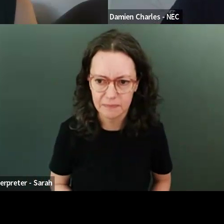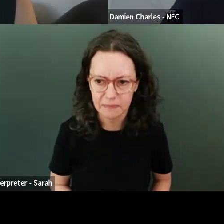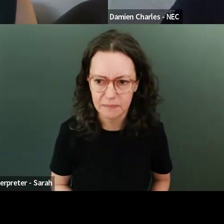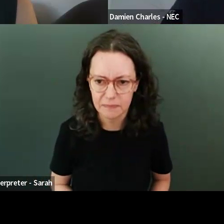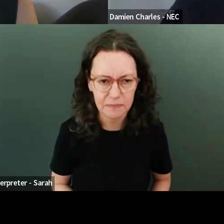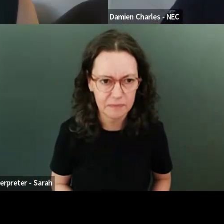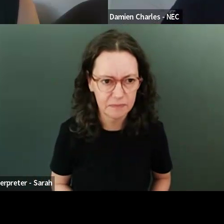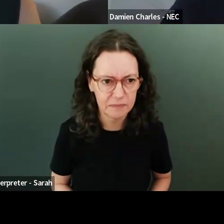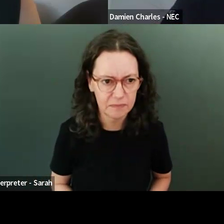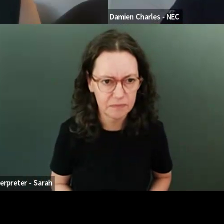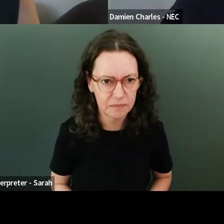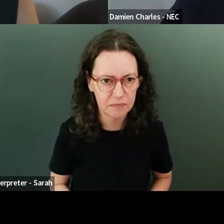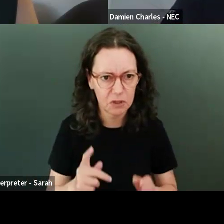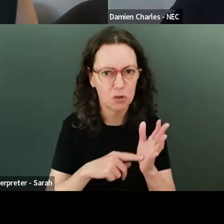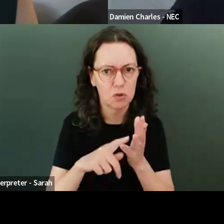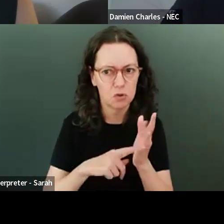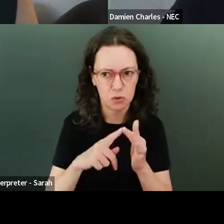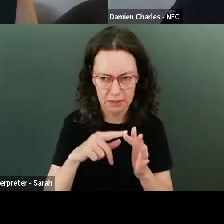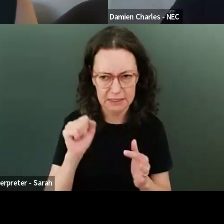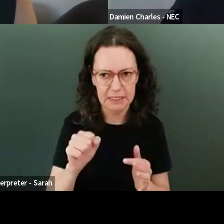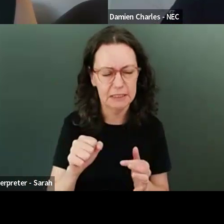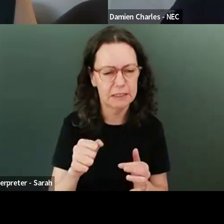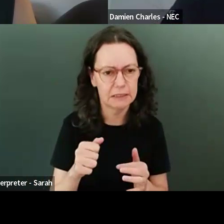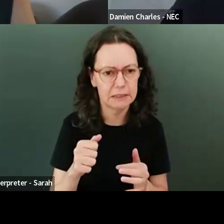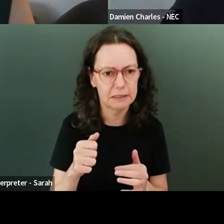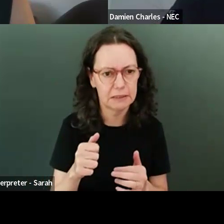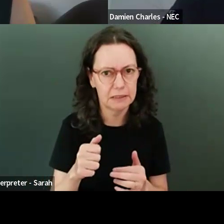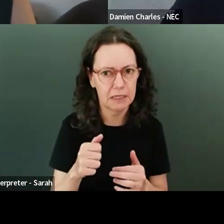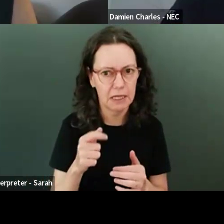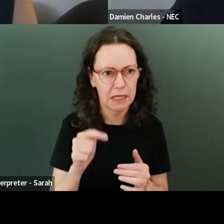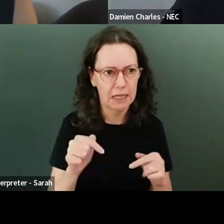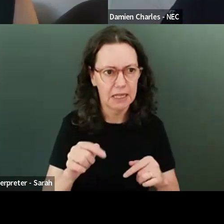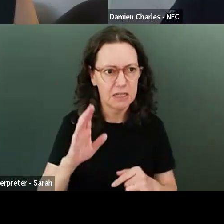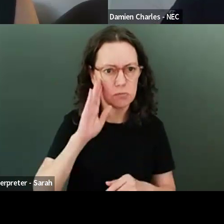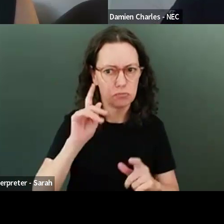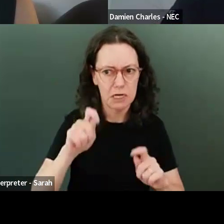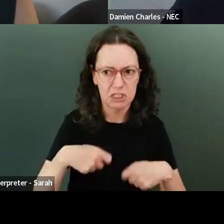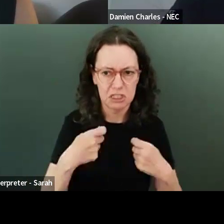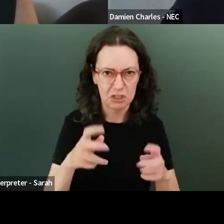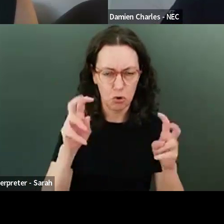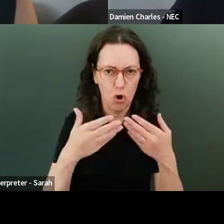it isn't, it's really as the sort of name of this webinar is it's opening